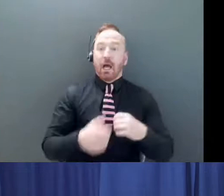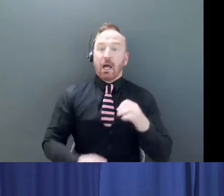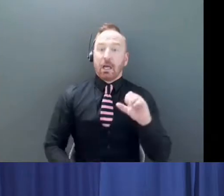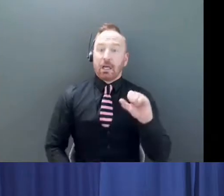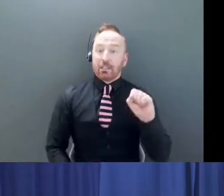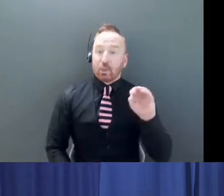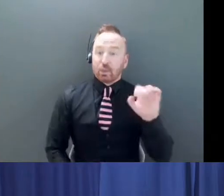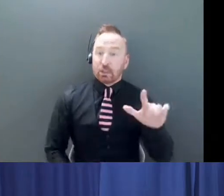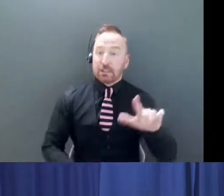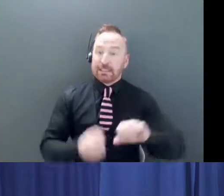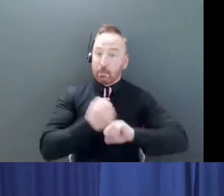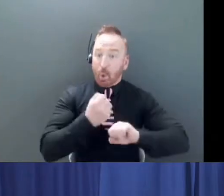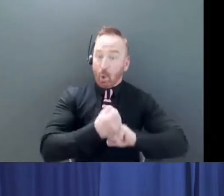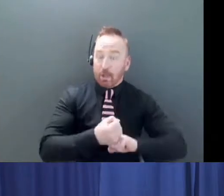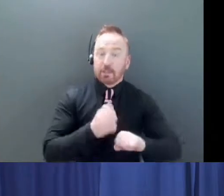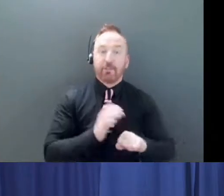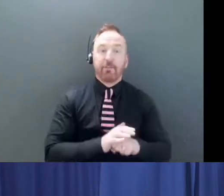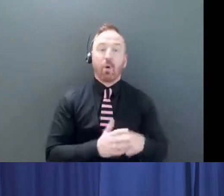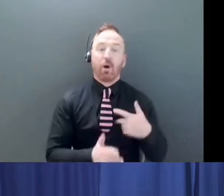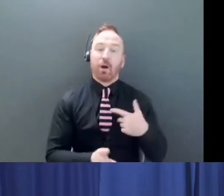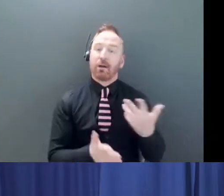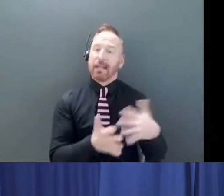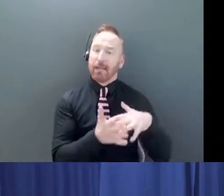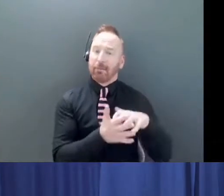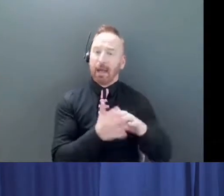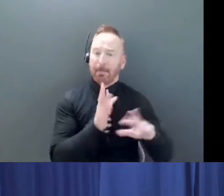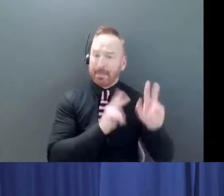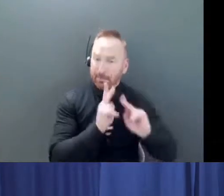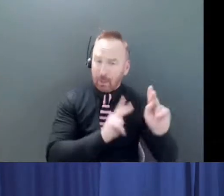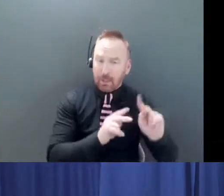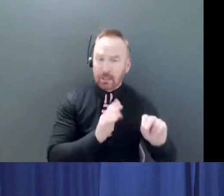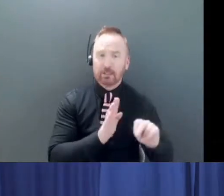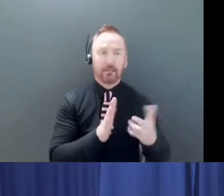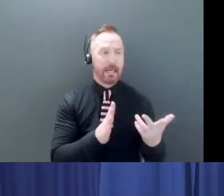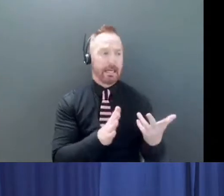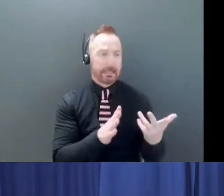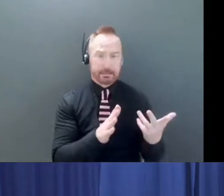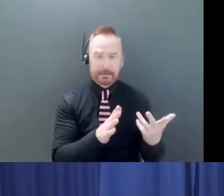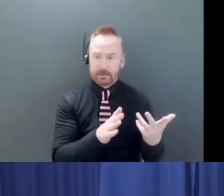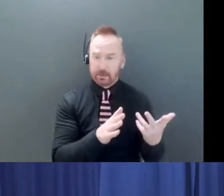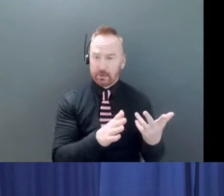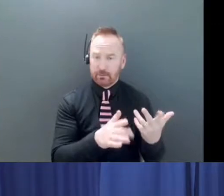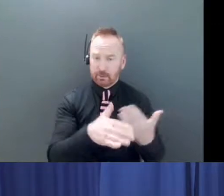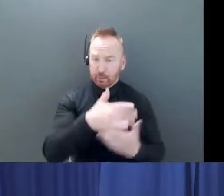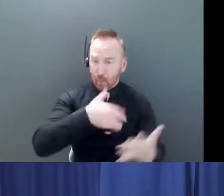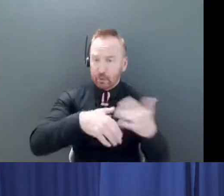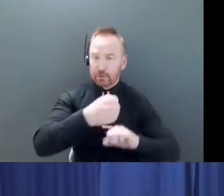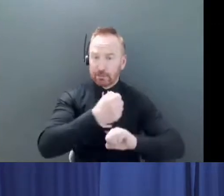supports so we Improve the Brazillian sea of people to